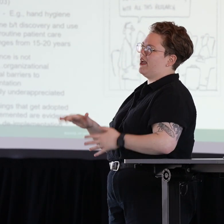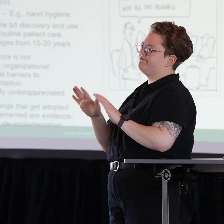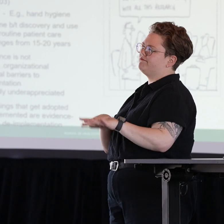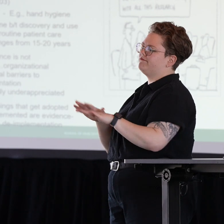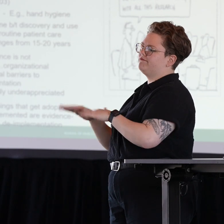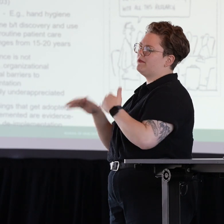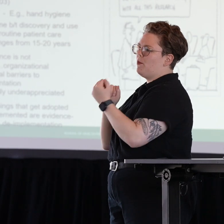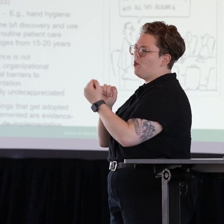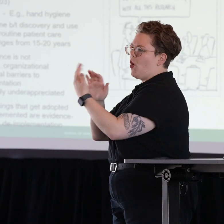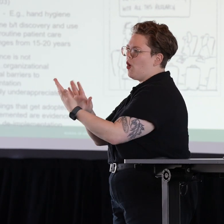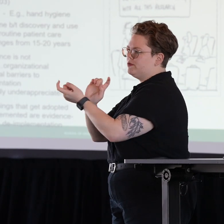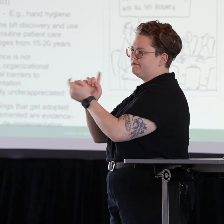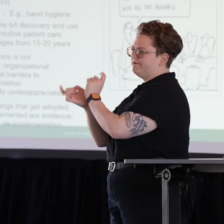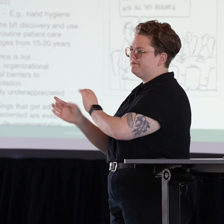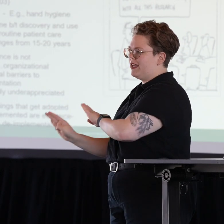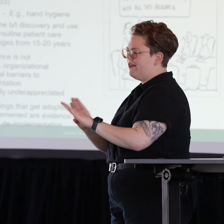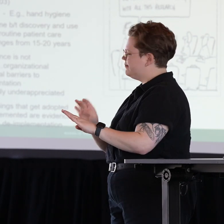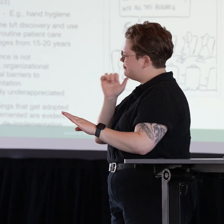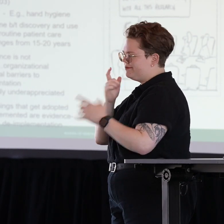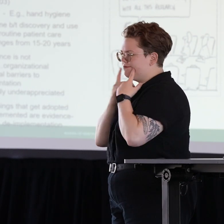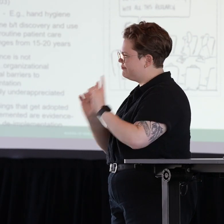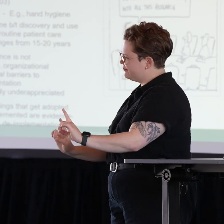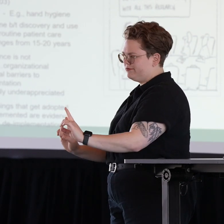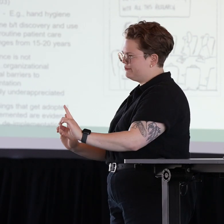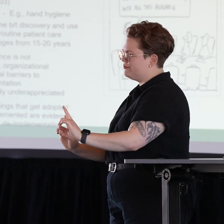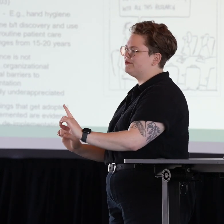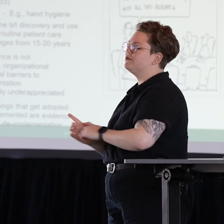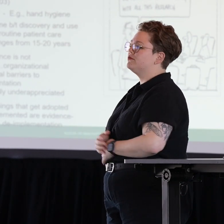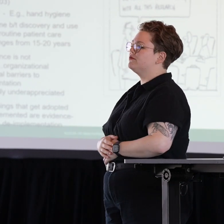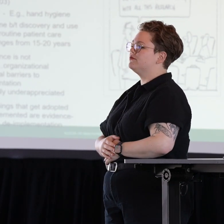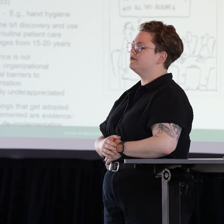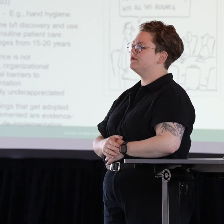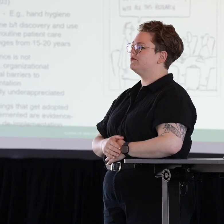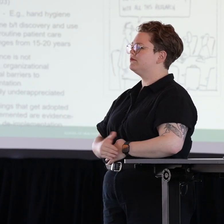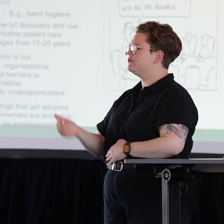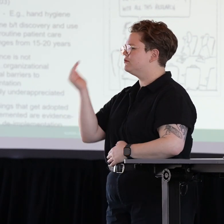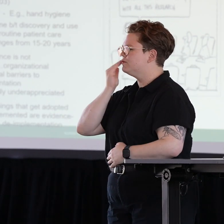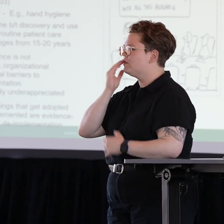people to change behaviors do not work. We know that there are a lot of different organizational and social